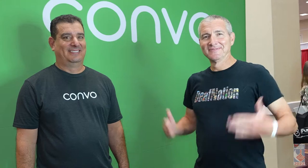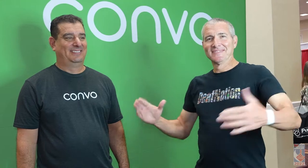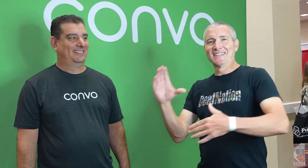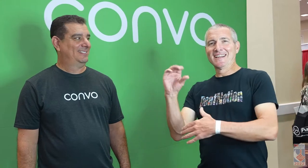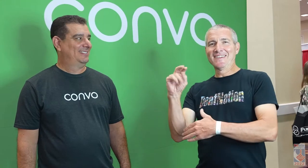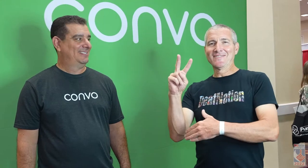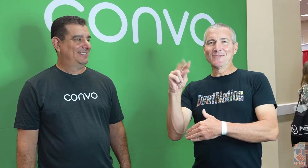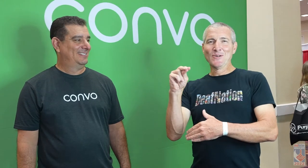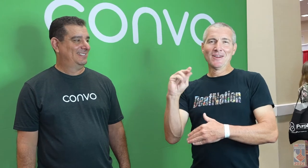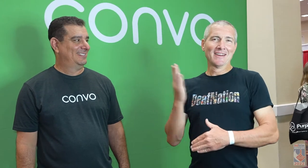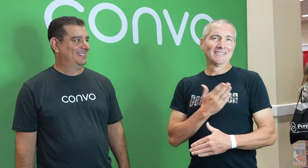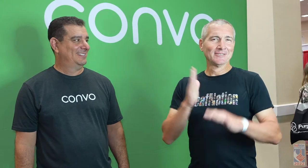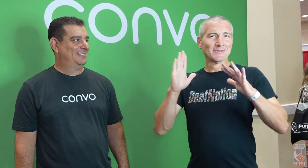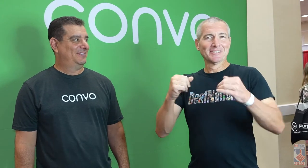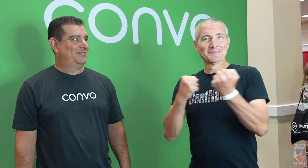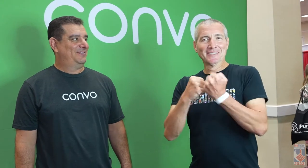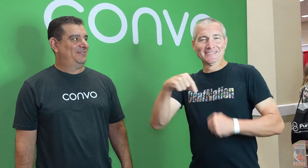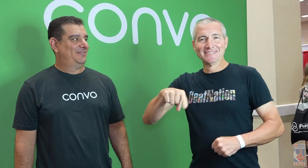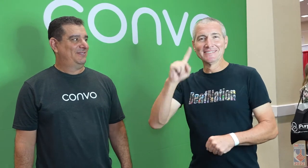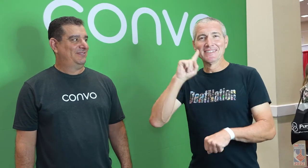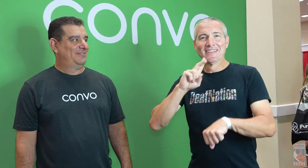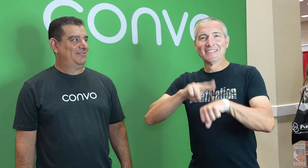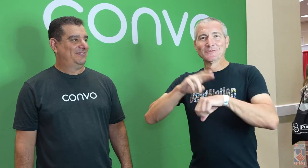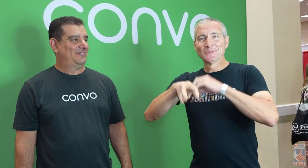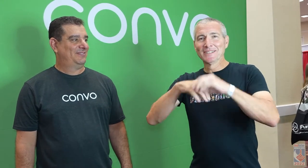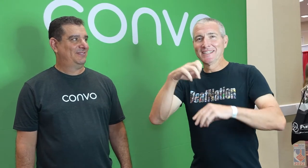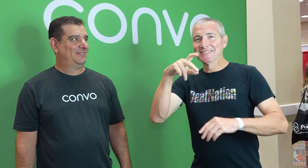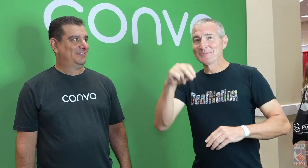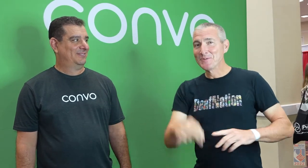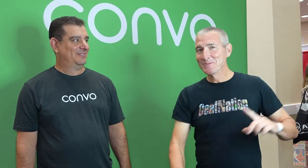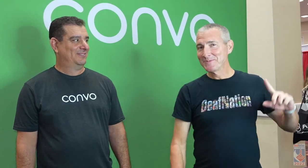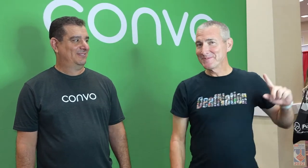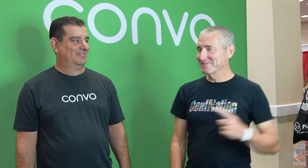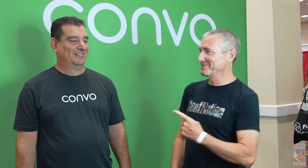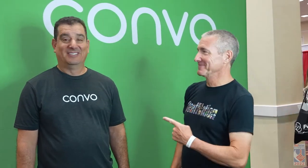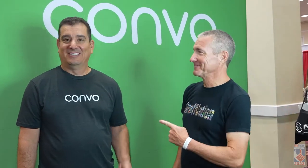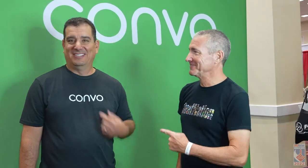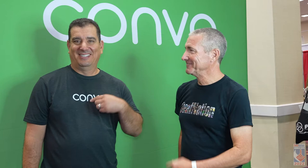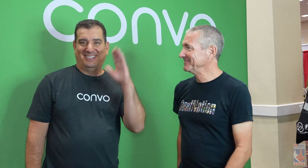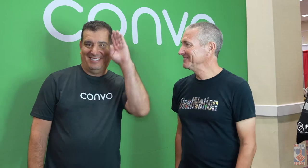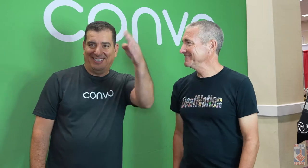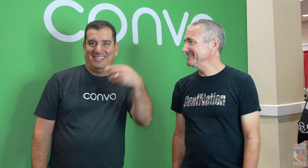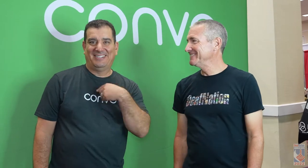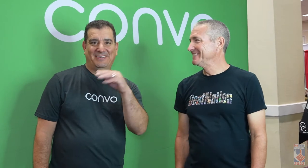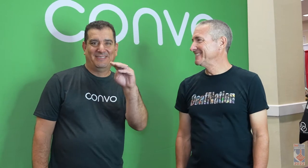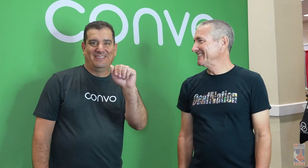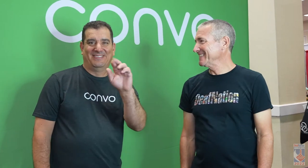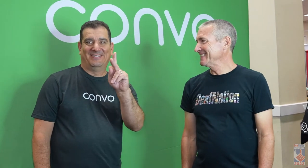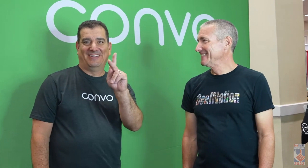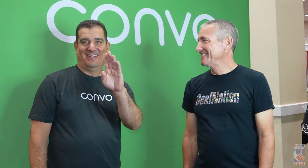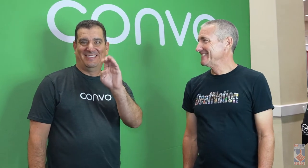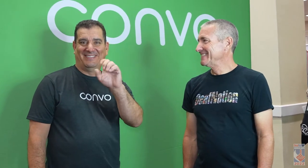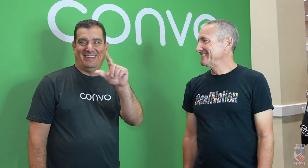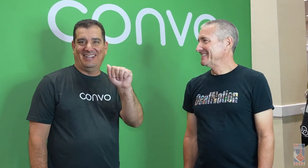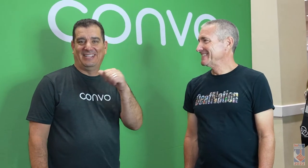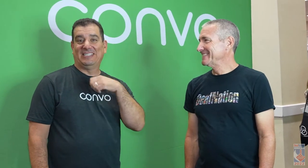We’re here with Convo, one of our wonderful sponsors at the DeafNation World Expo. Hello! I’m Mark Bella